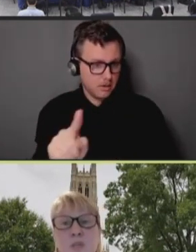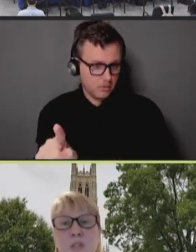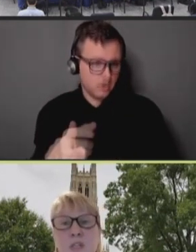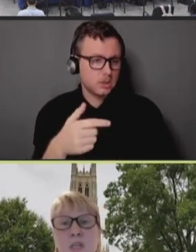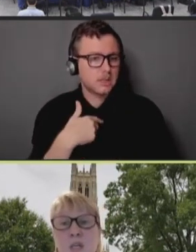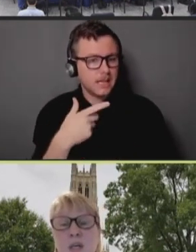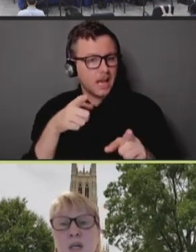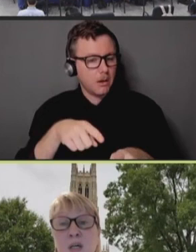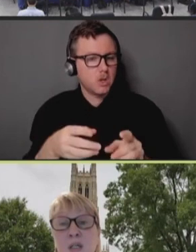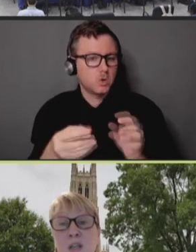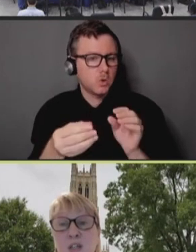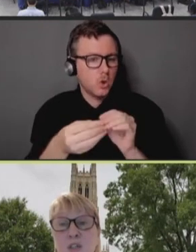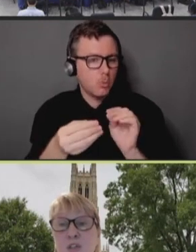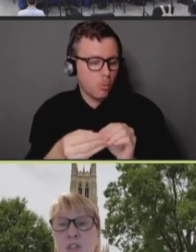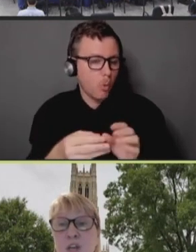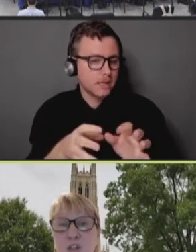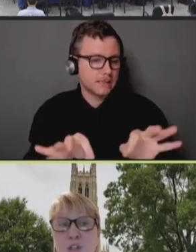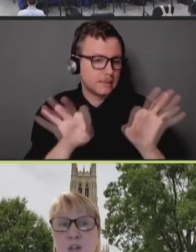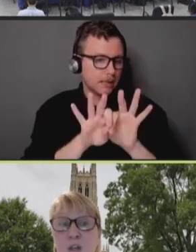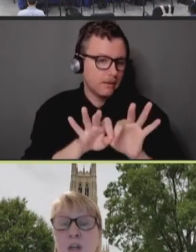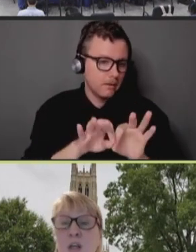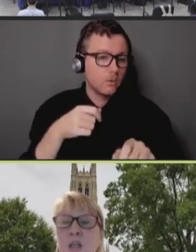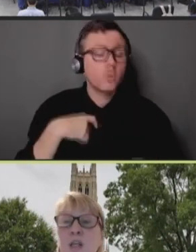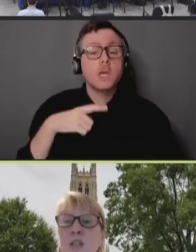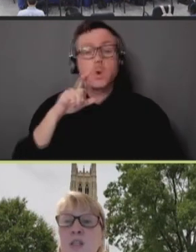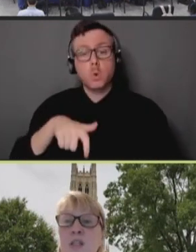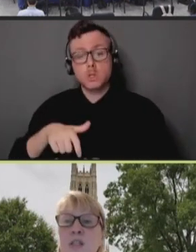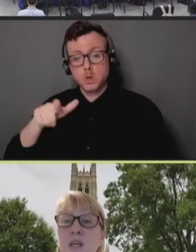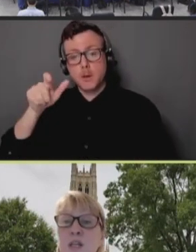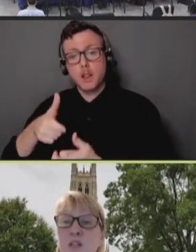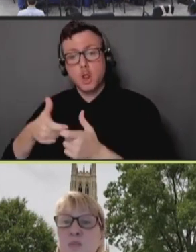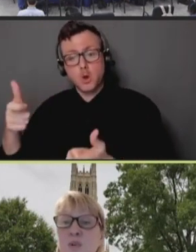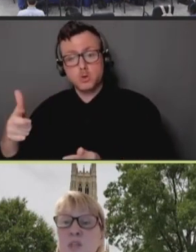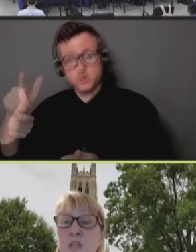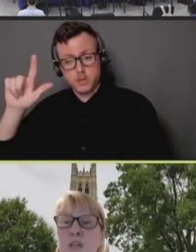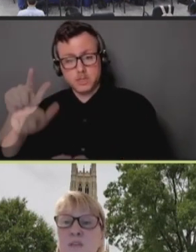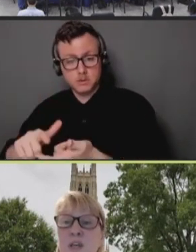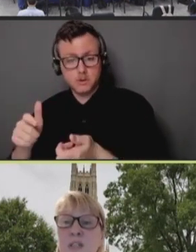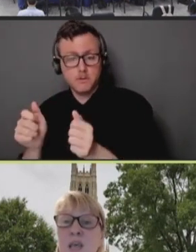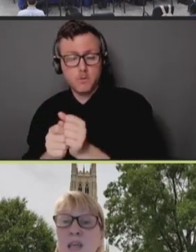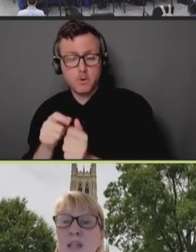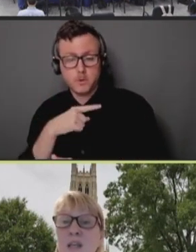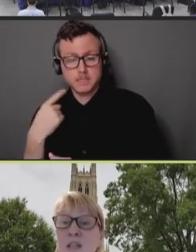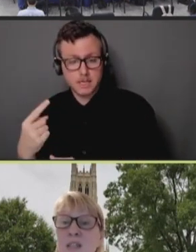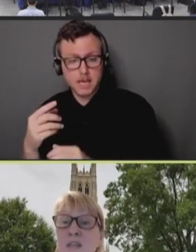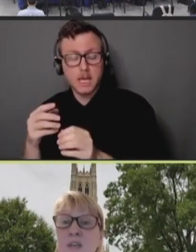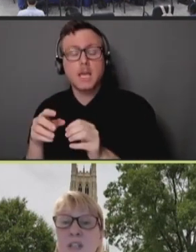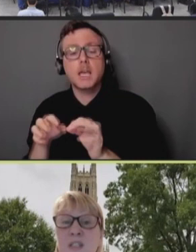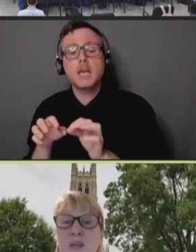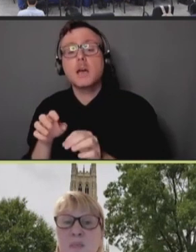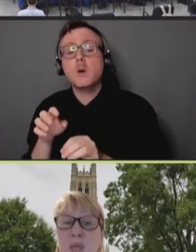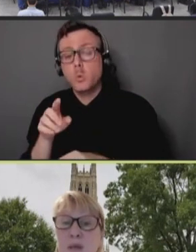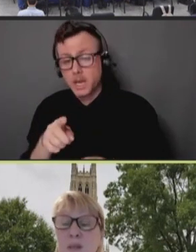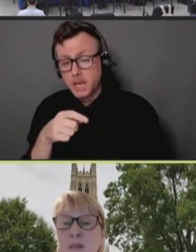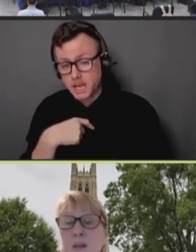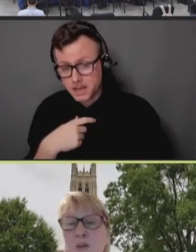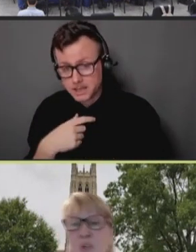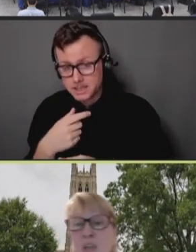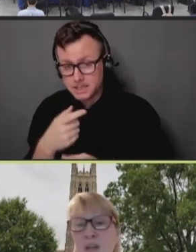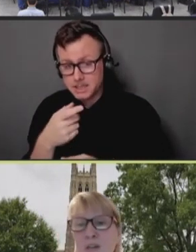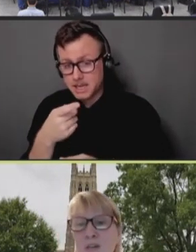We see a larger reduction in risk and more significance and the fear disappears in non-carriers